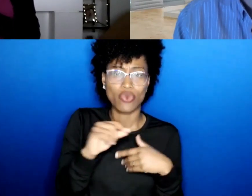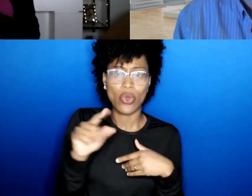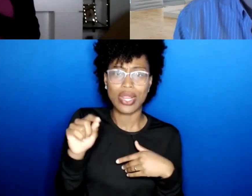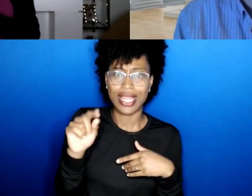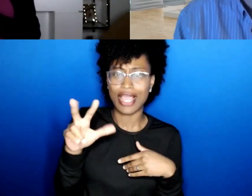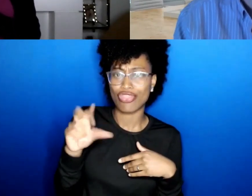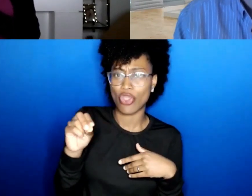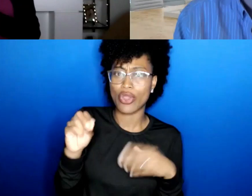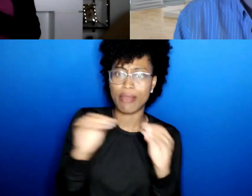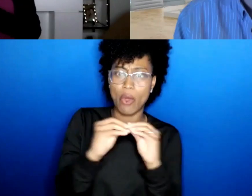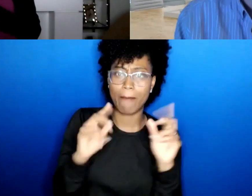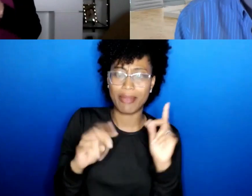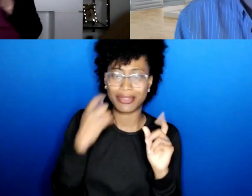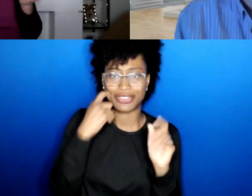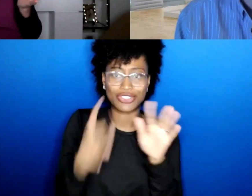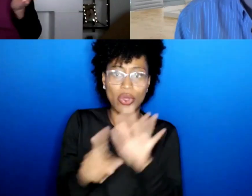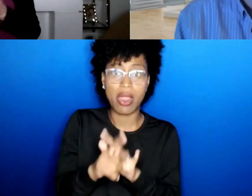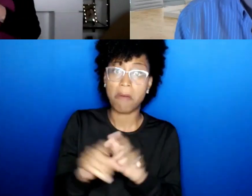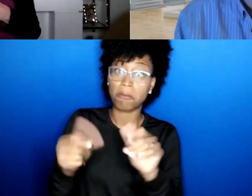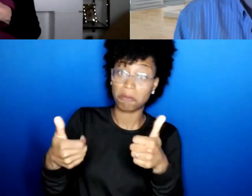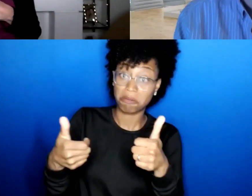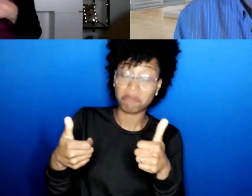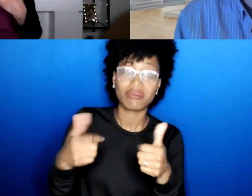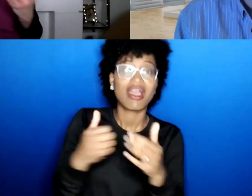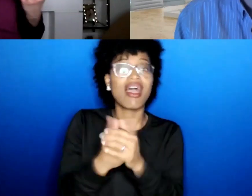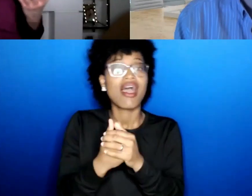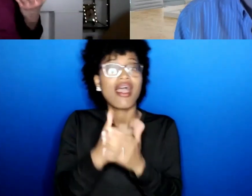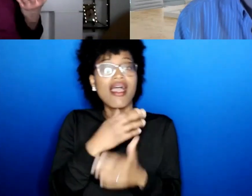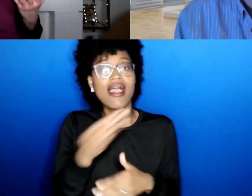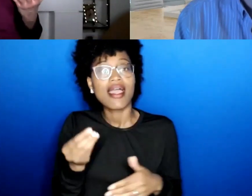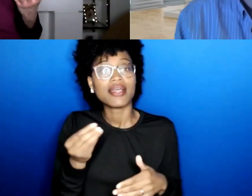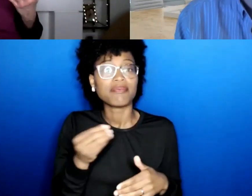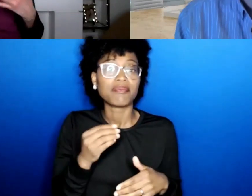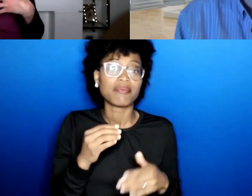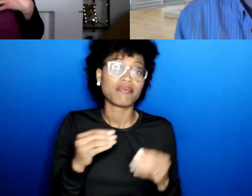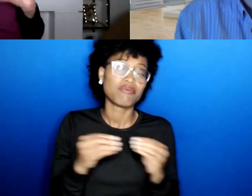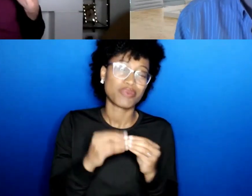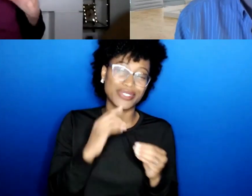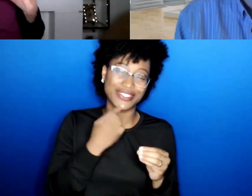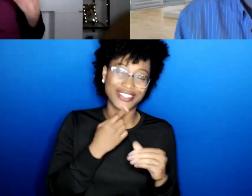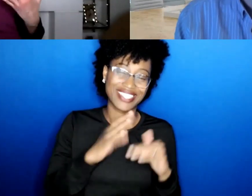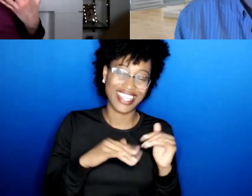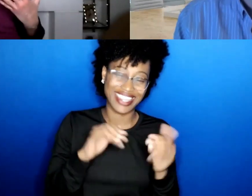you joined with us, but really more seriously than that, try to anticipate